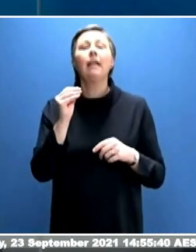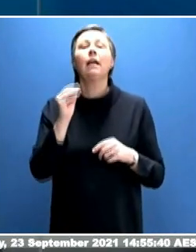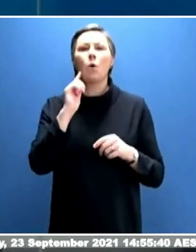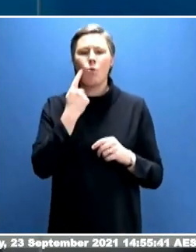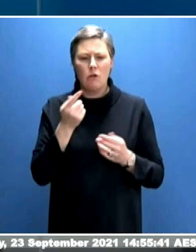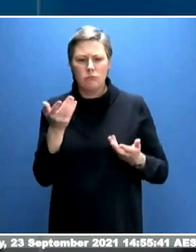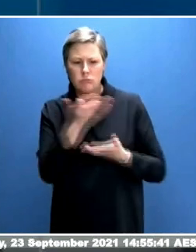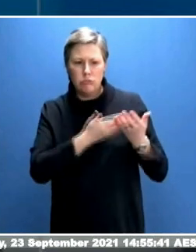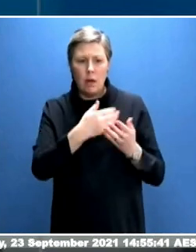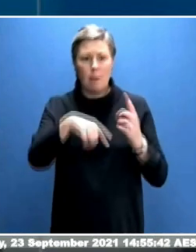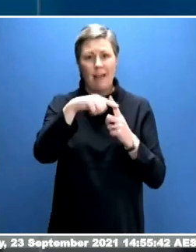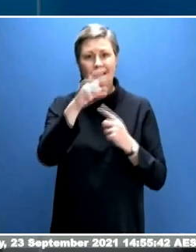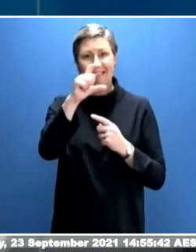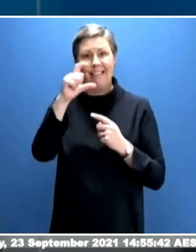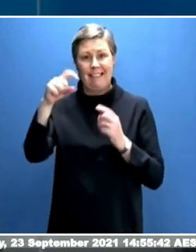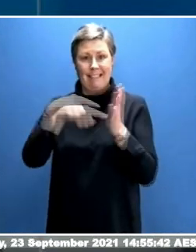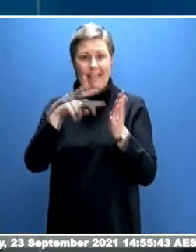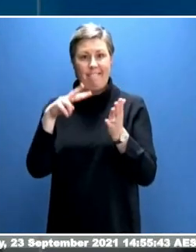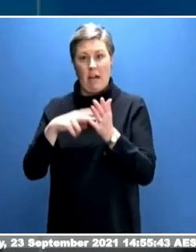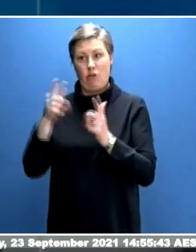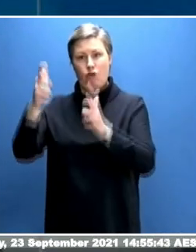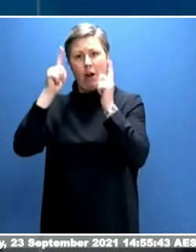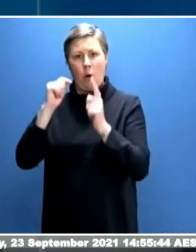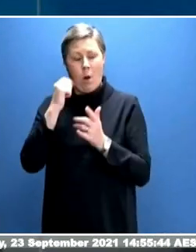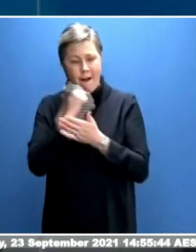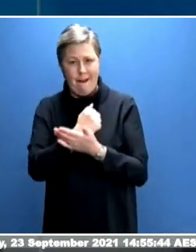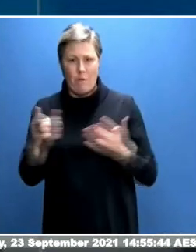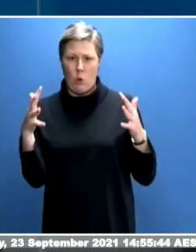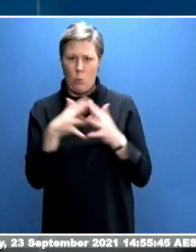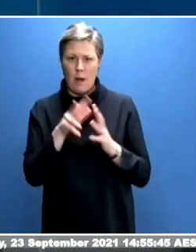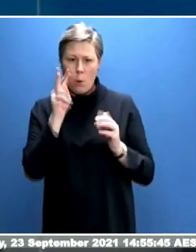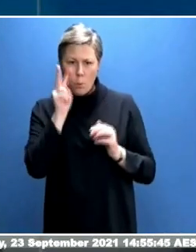That's done by the director and below, and a range of things that we --- that